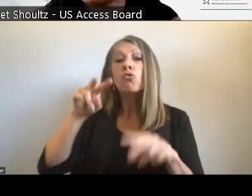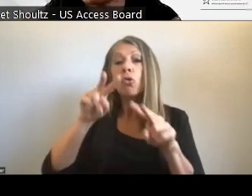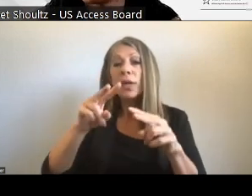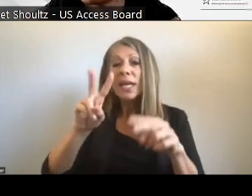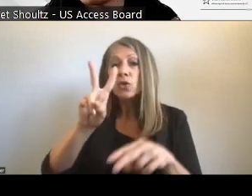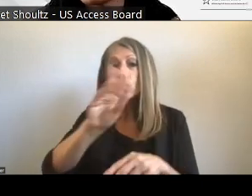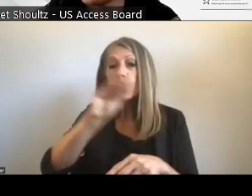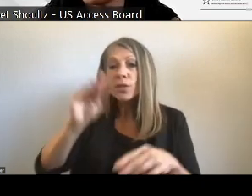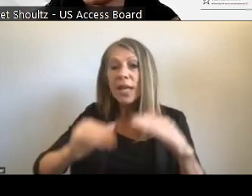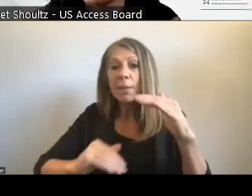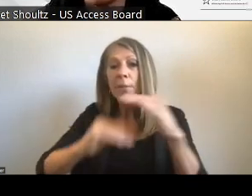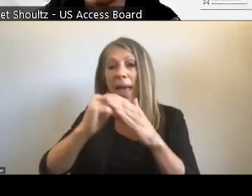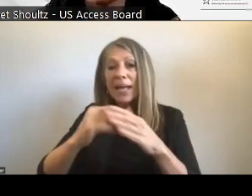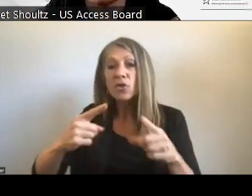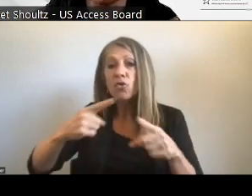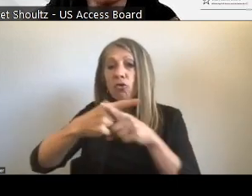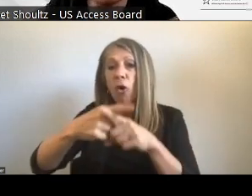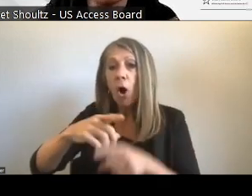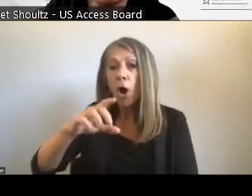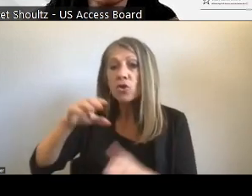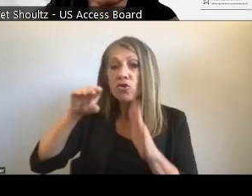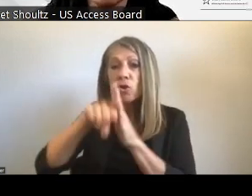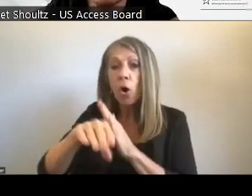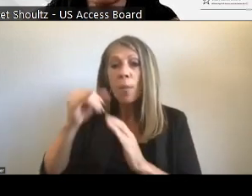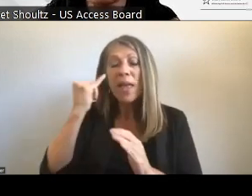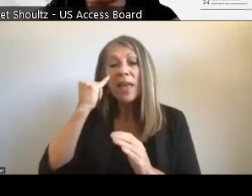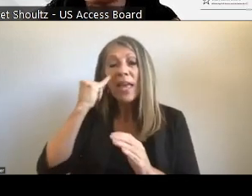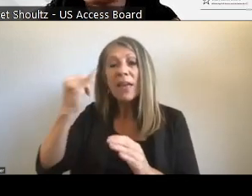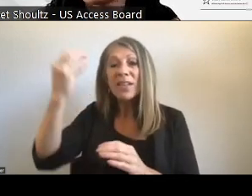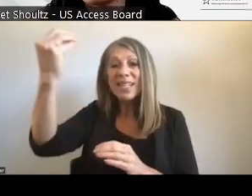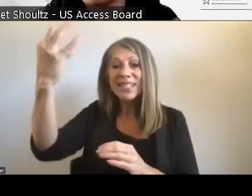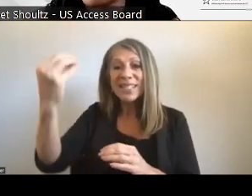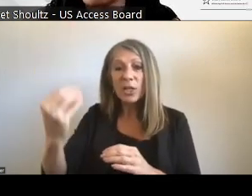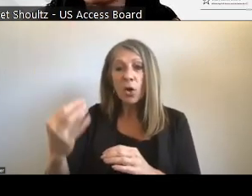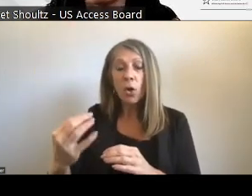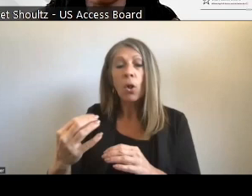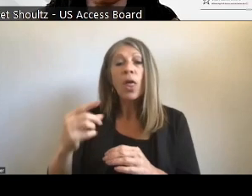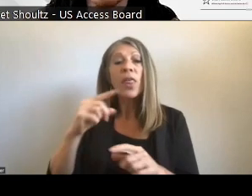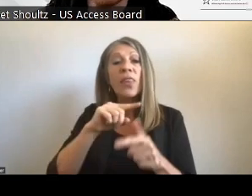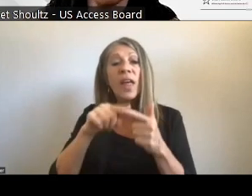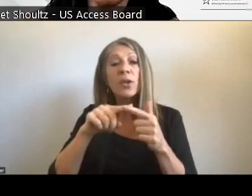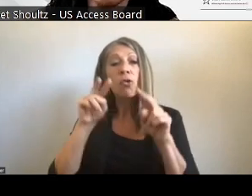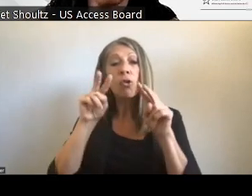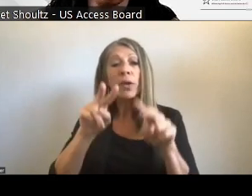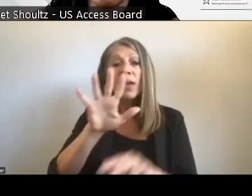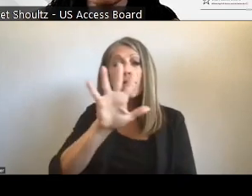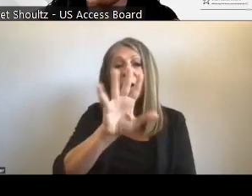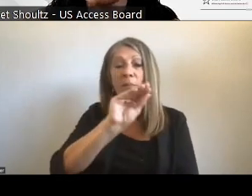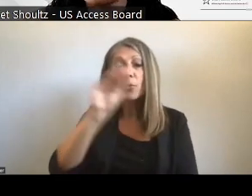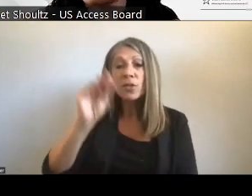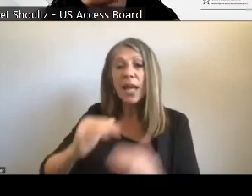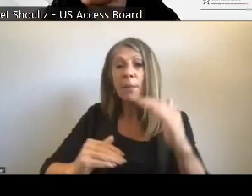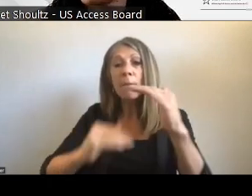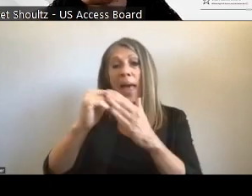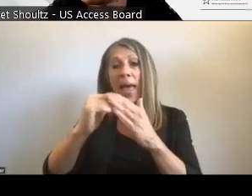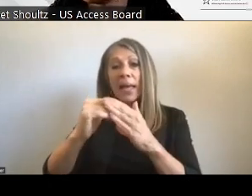cross slop;, and if it's a signalized, then you're looking at a five percent maximum cross slope.